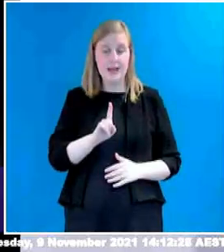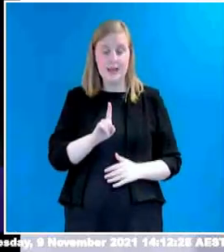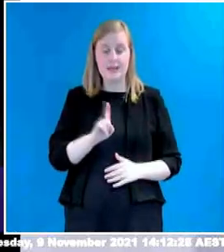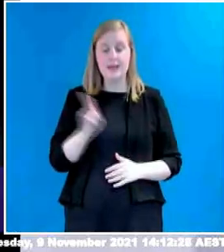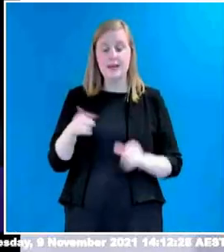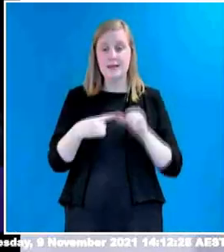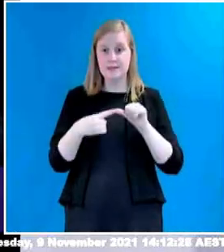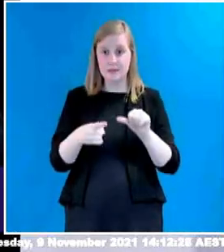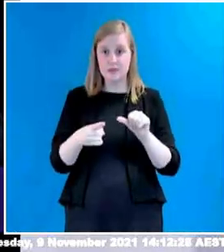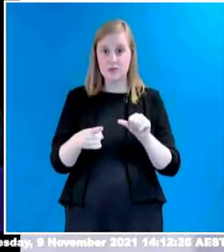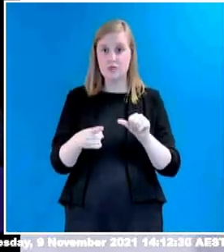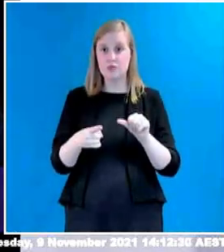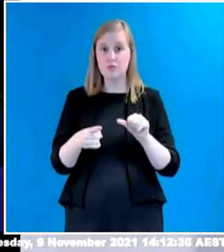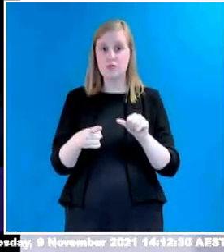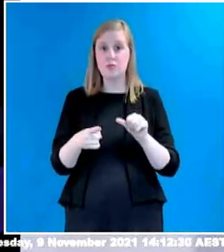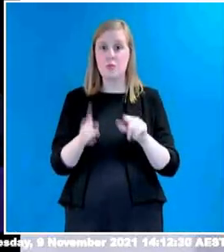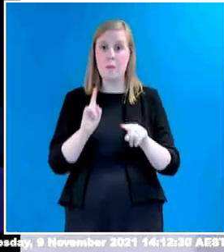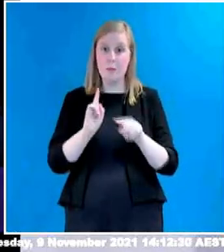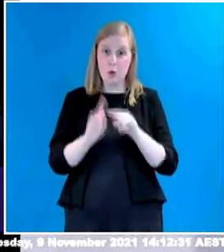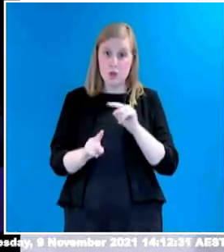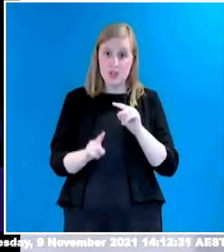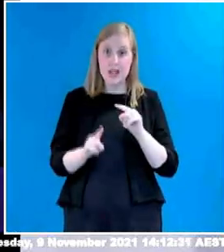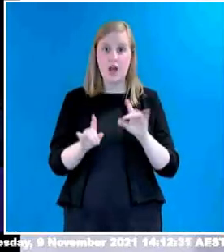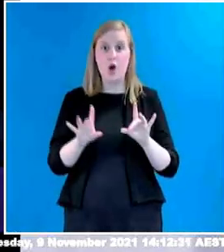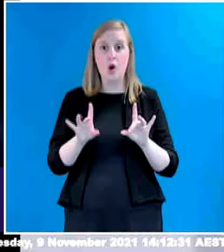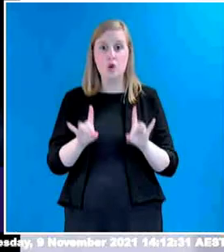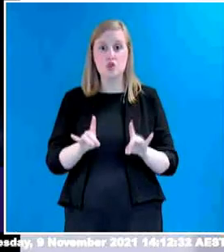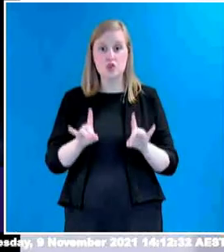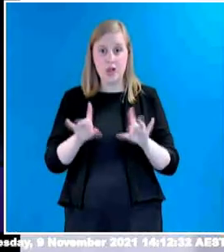ratify --- and I'm trying to not use the technical language --- but take on the